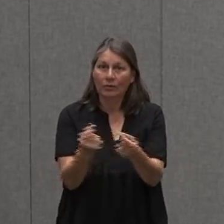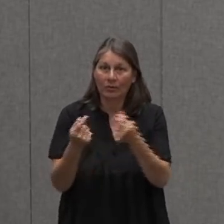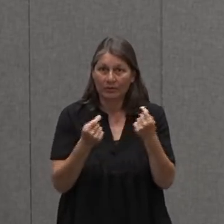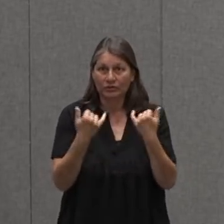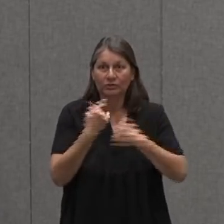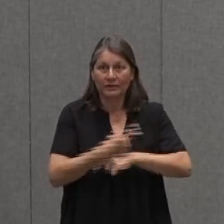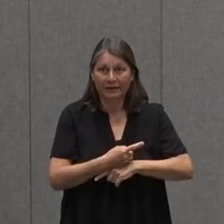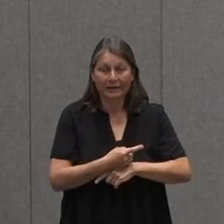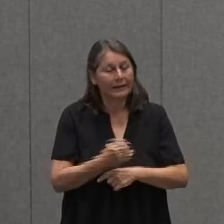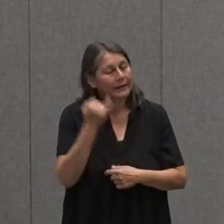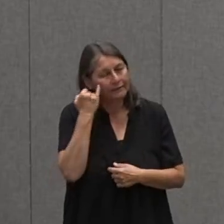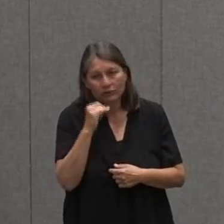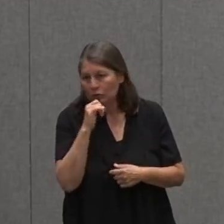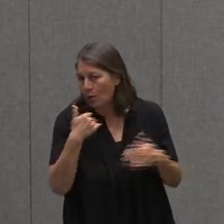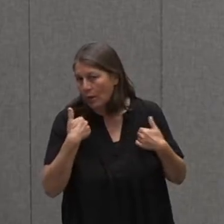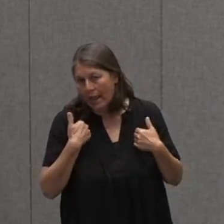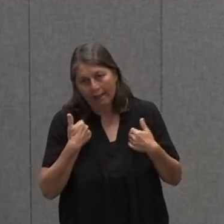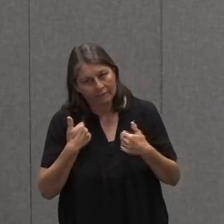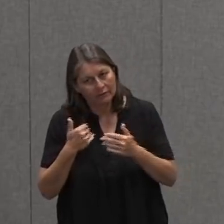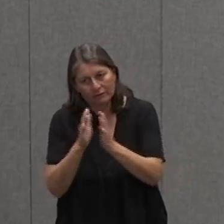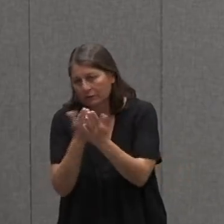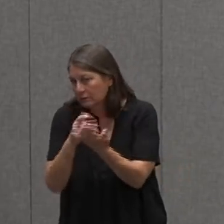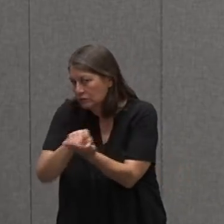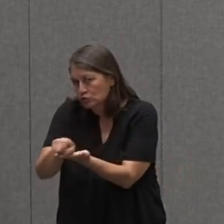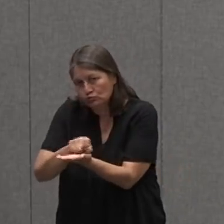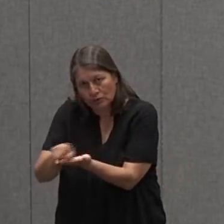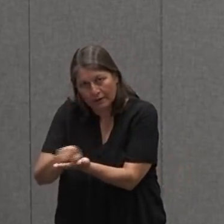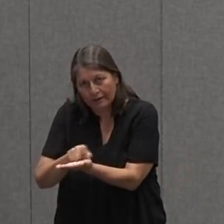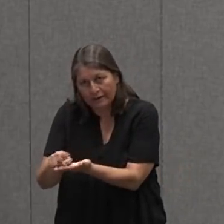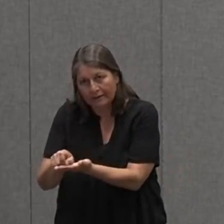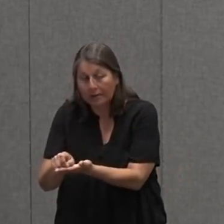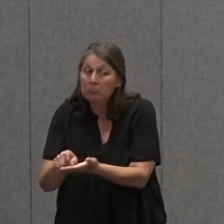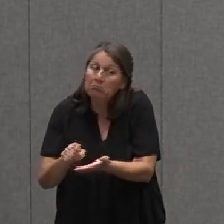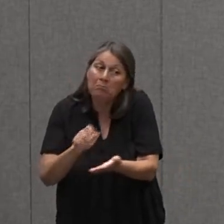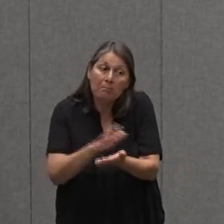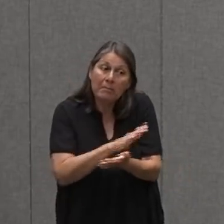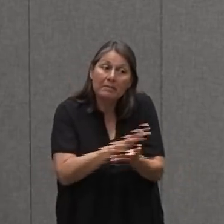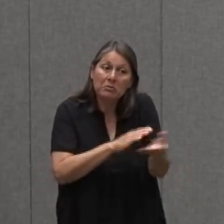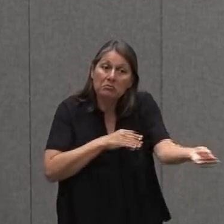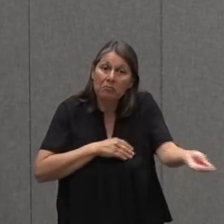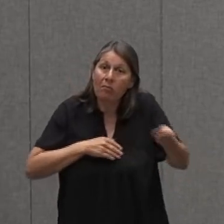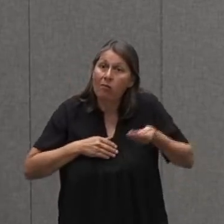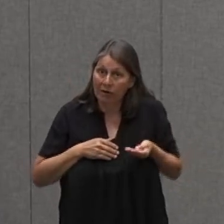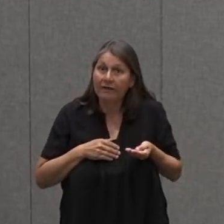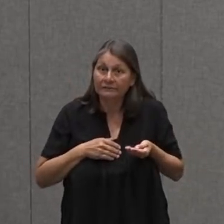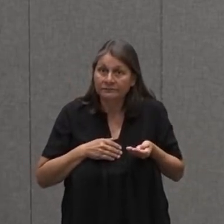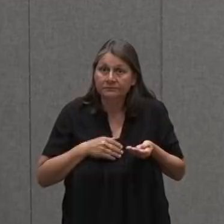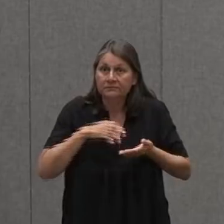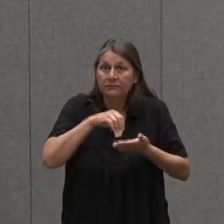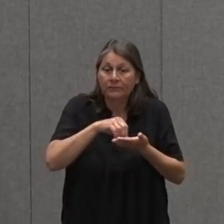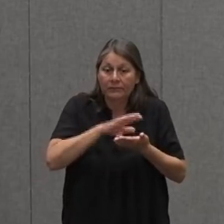And if you don't have a writing journal with you, if you could just get a piece of paper and put down the things that we're going to